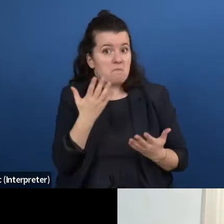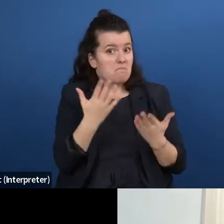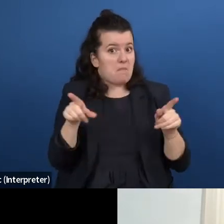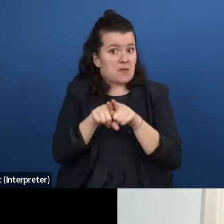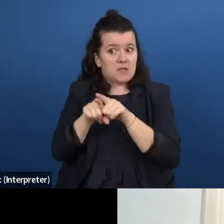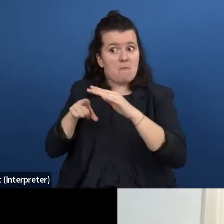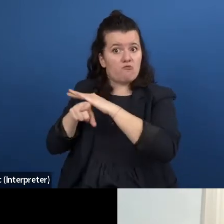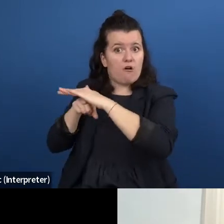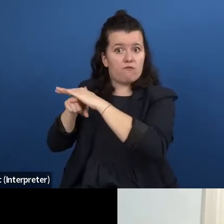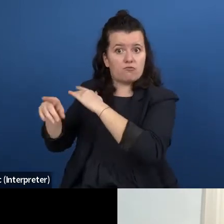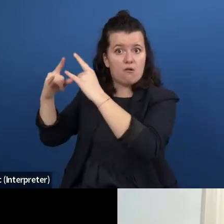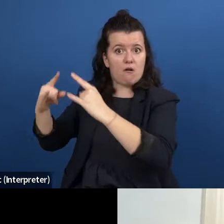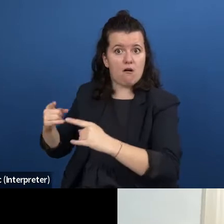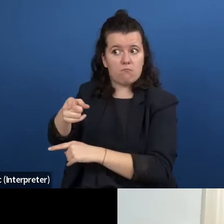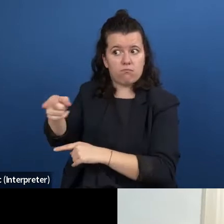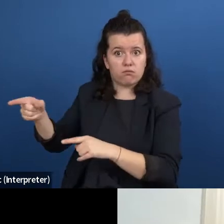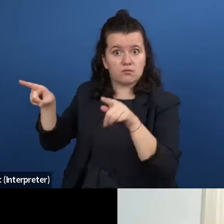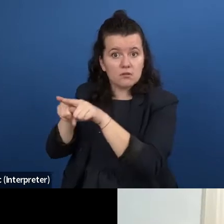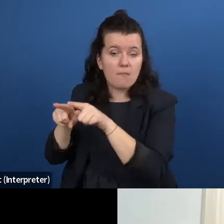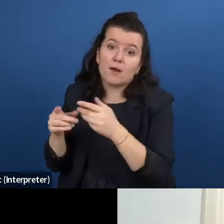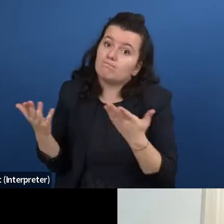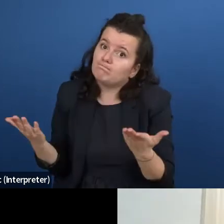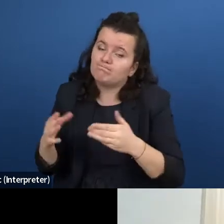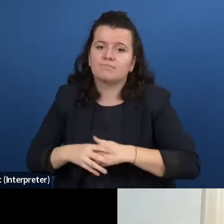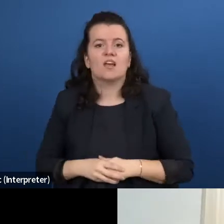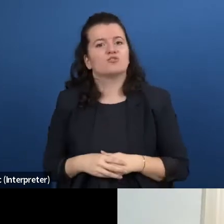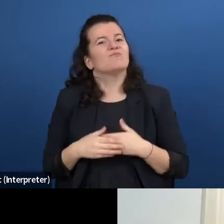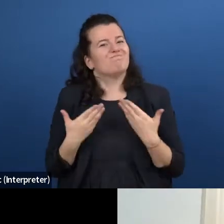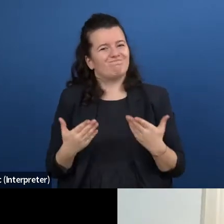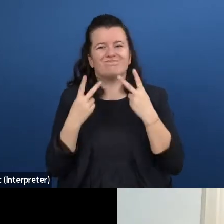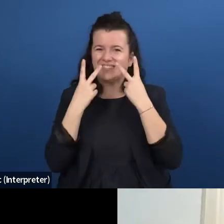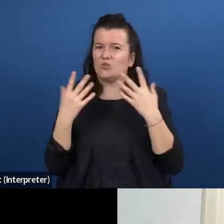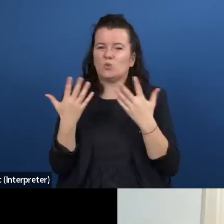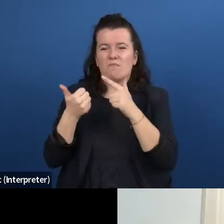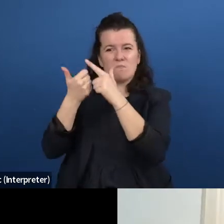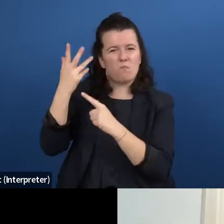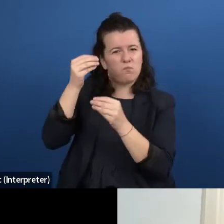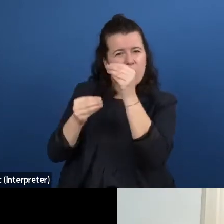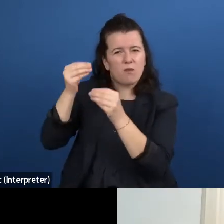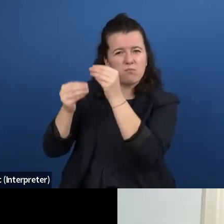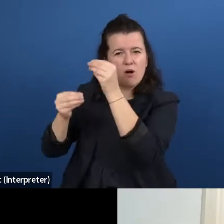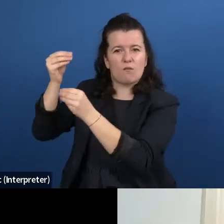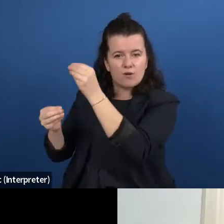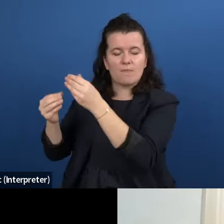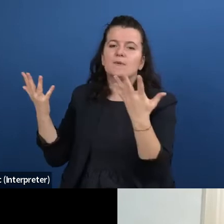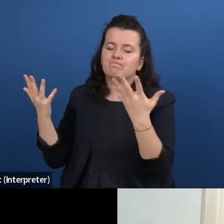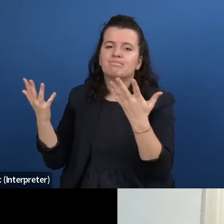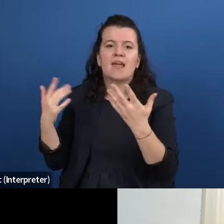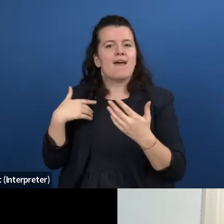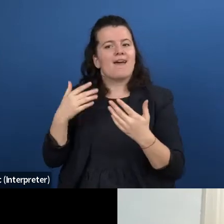The first is lack of awareness, so there is a lack of awareness from women and girls with disabilities, about their rights